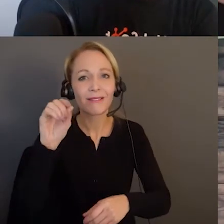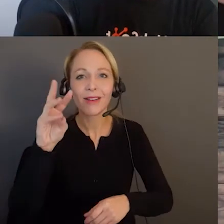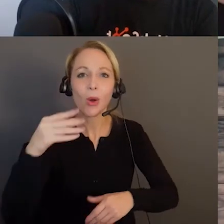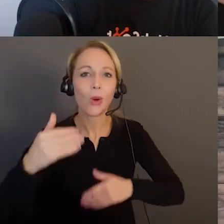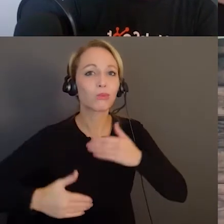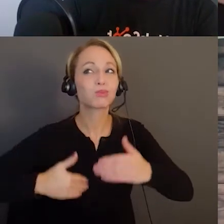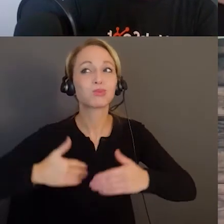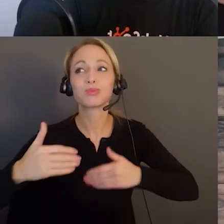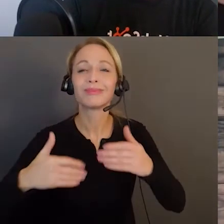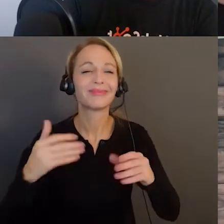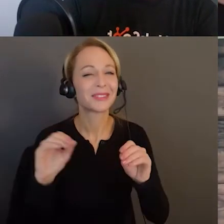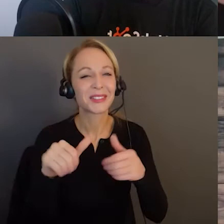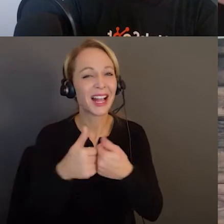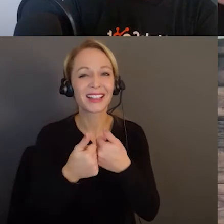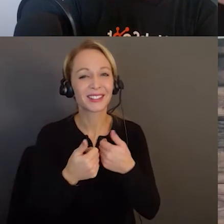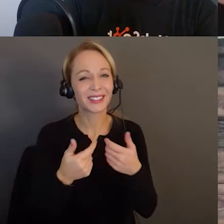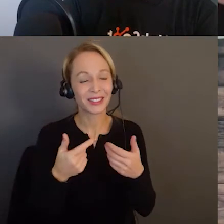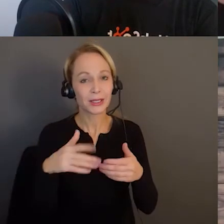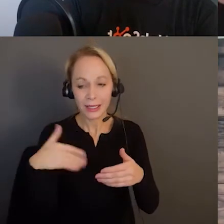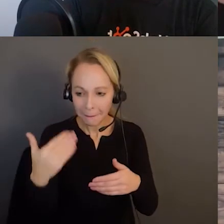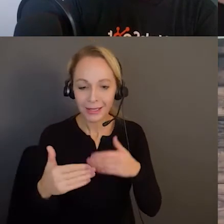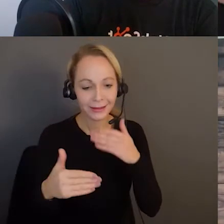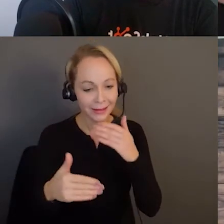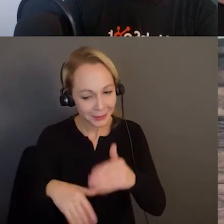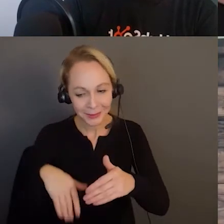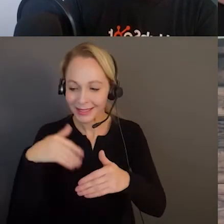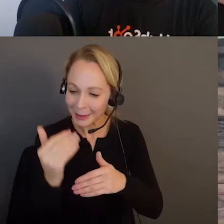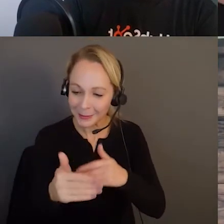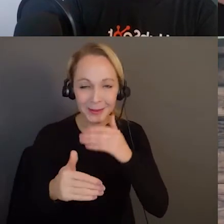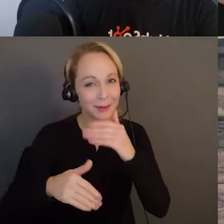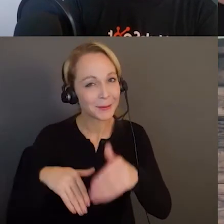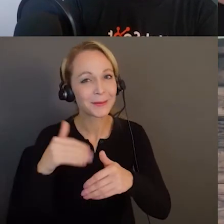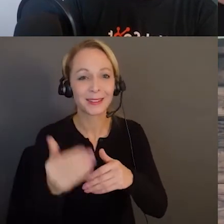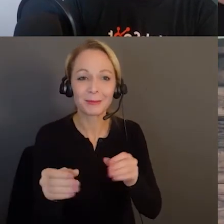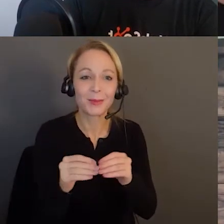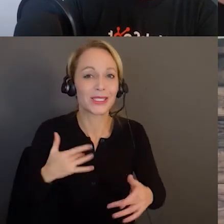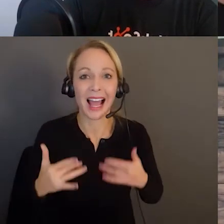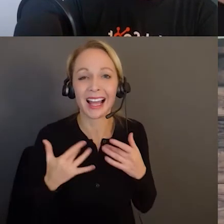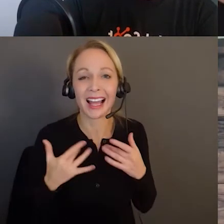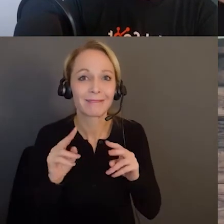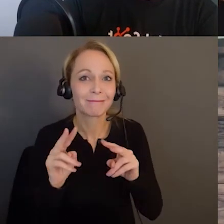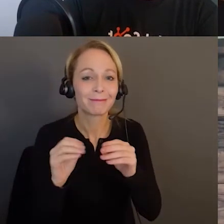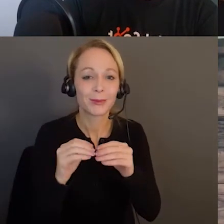LIKE STEPS AFTER STEPS AND THIS GETS MORE EXCITED AND MORE EXCITED.